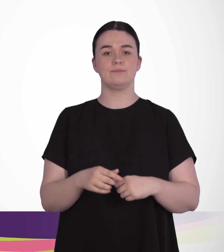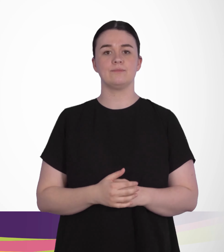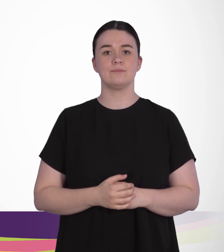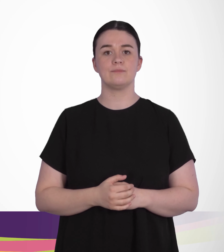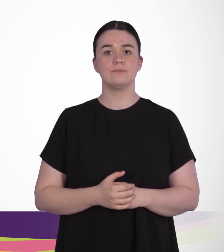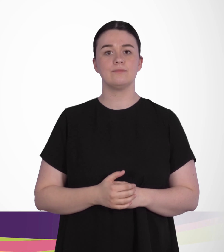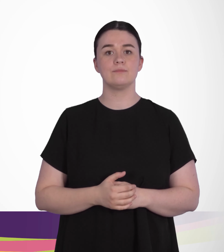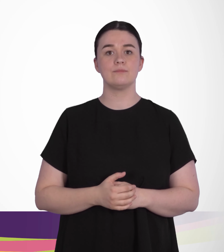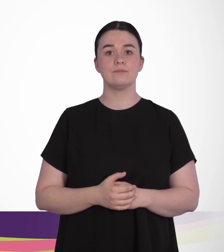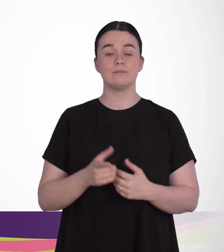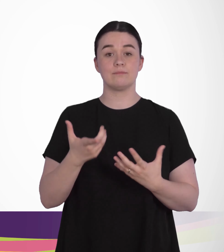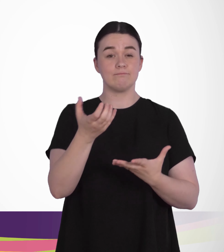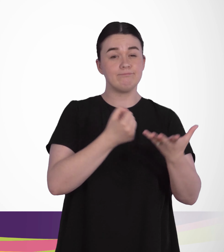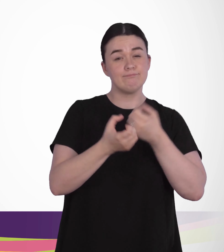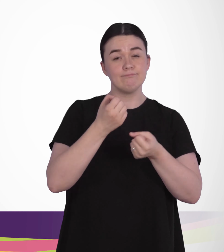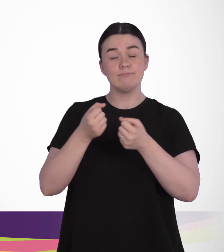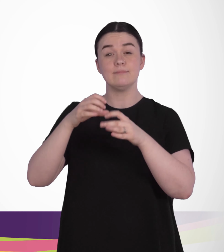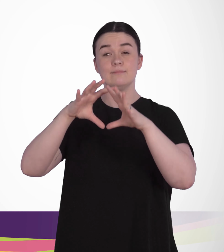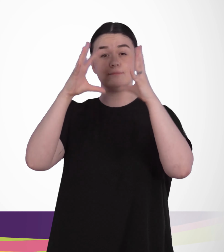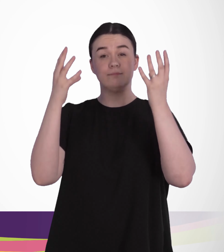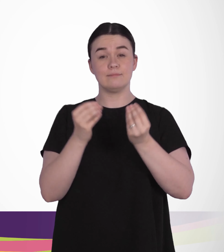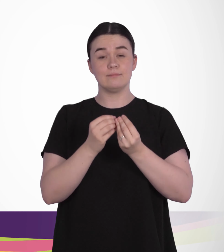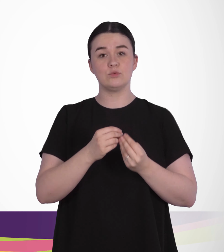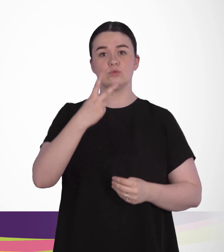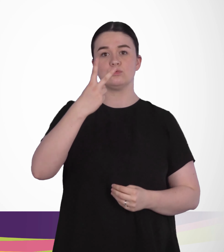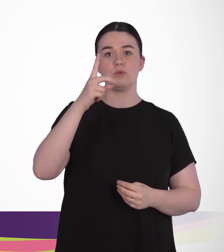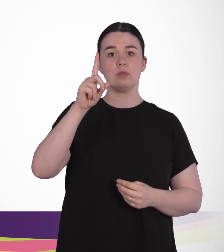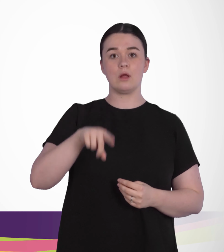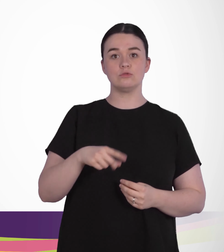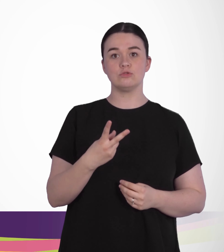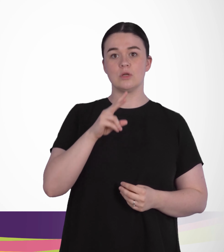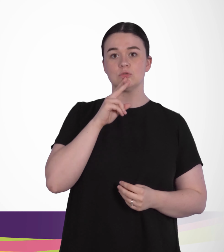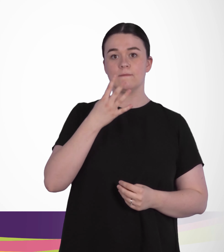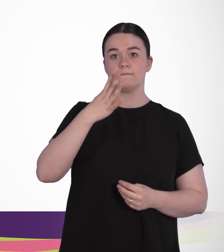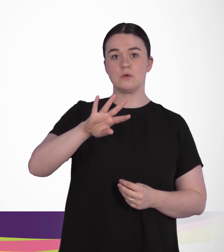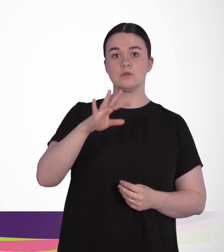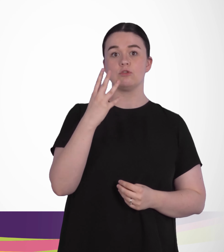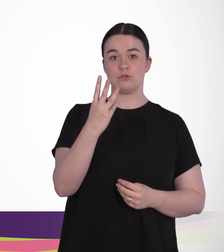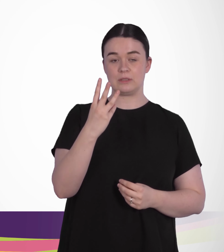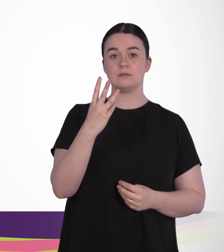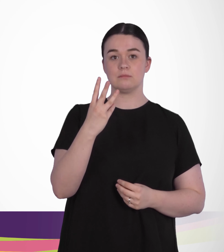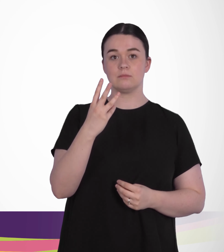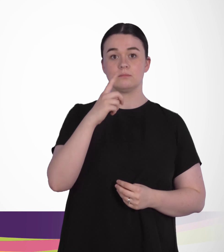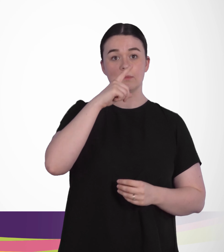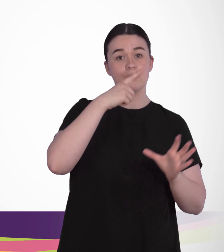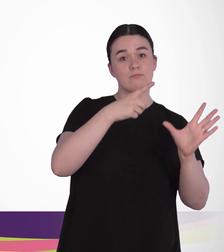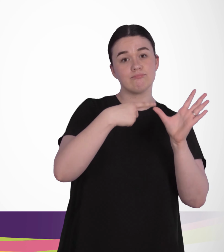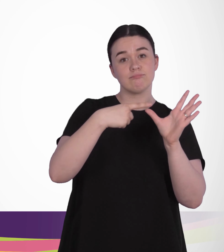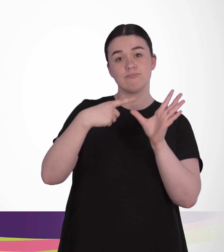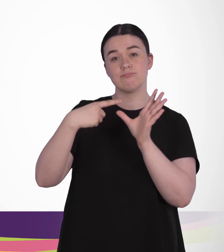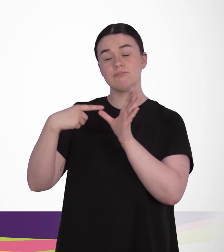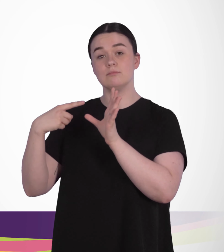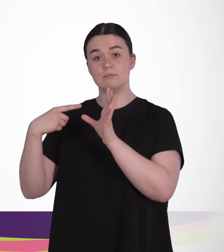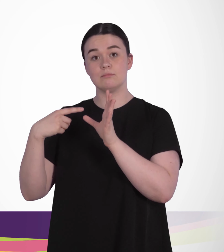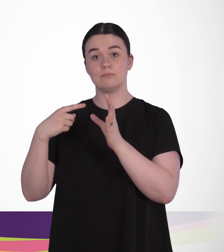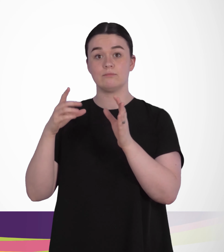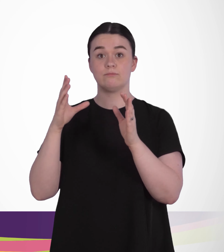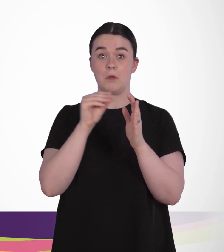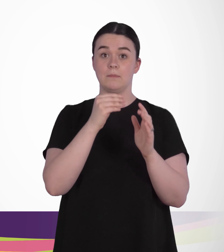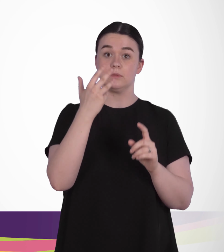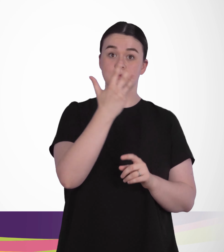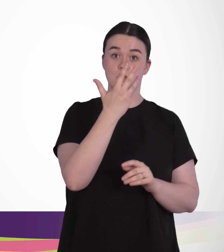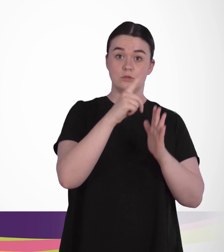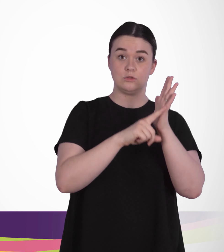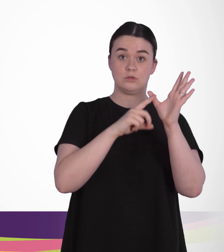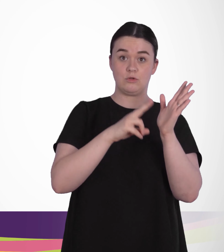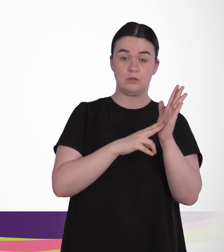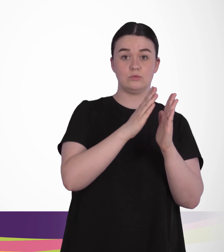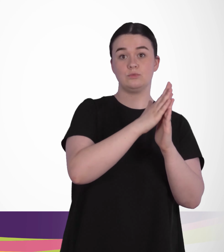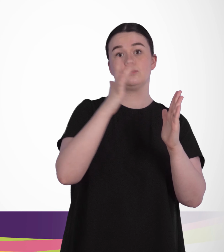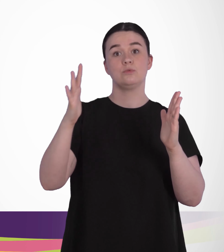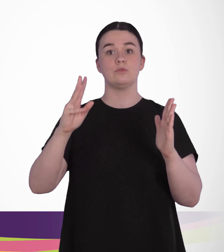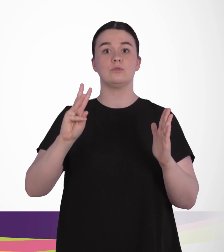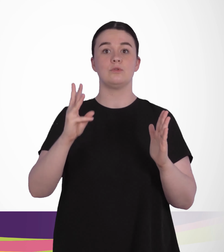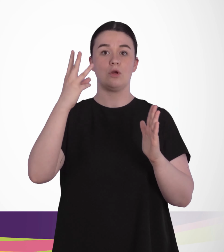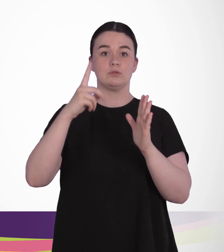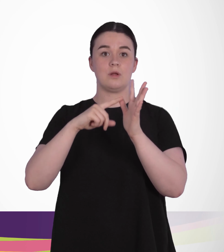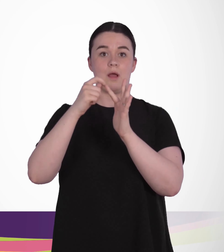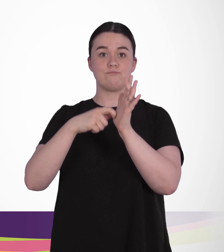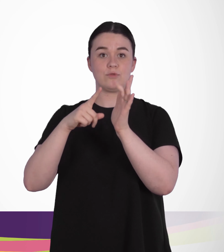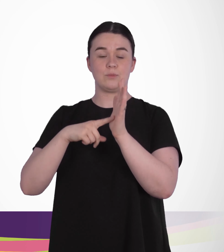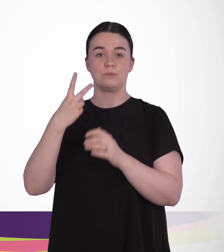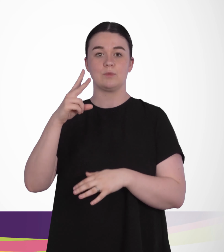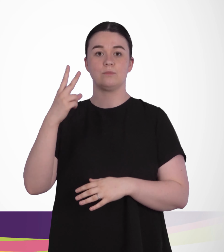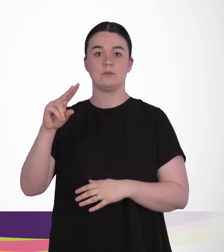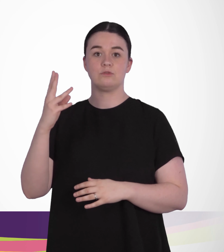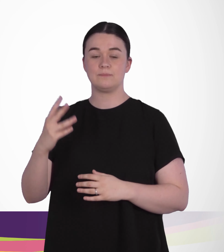received 2,243 responses between 19 January to 3 April 2023.